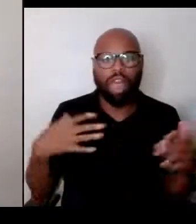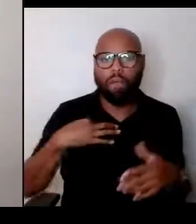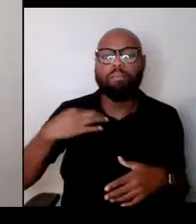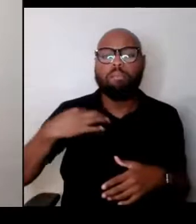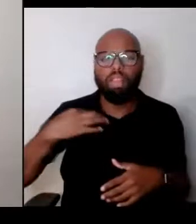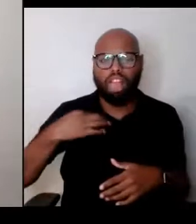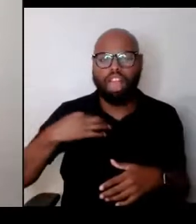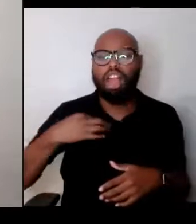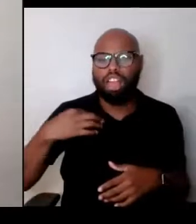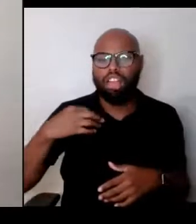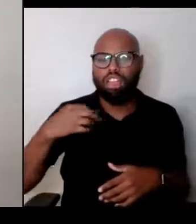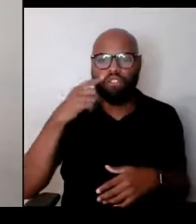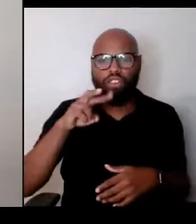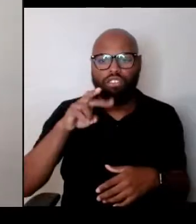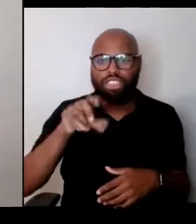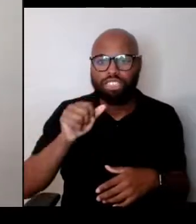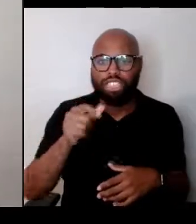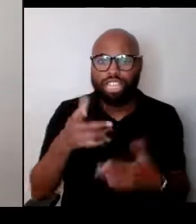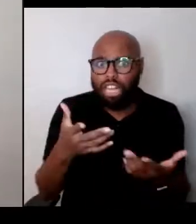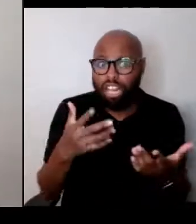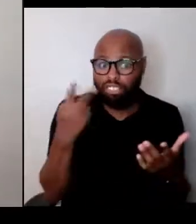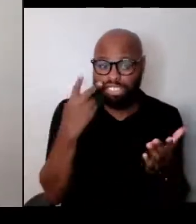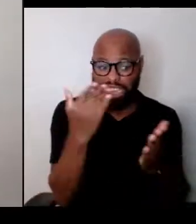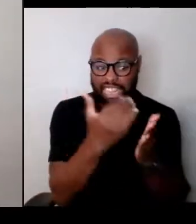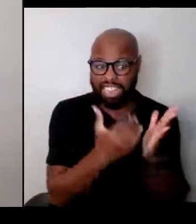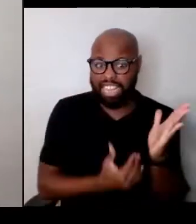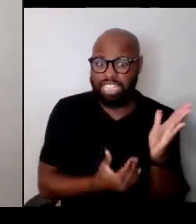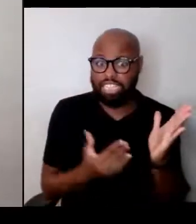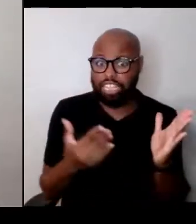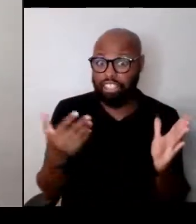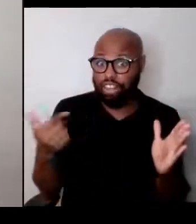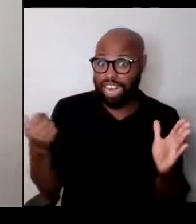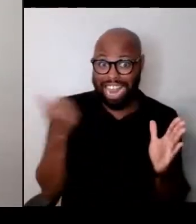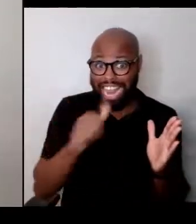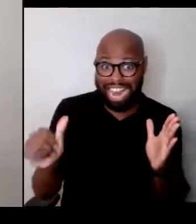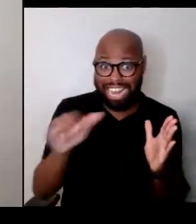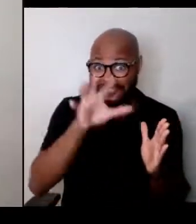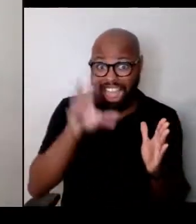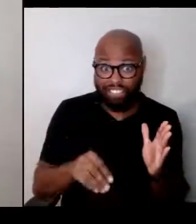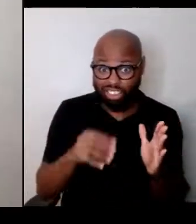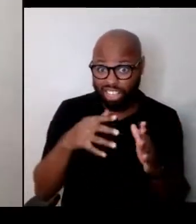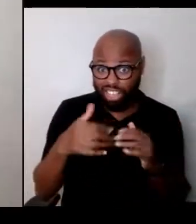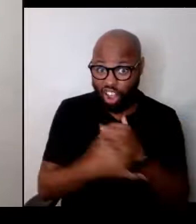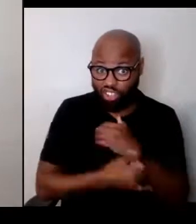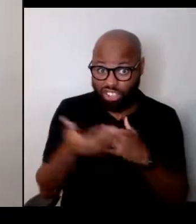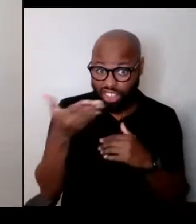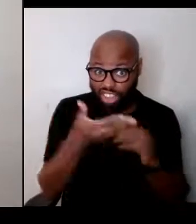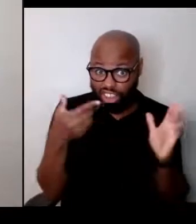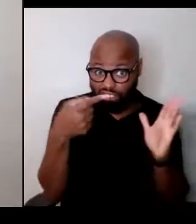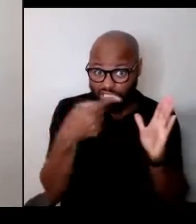are there any African countries on there? Are there any, you know countries that have, you know